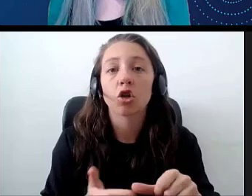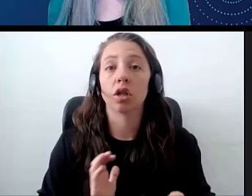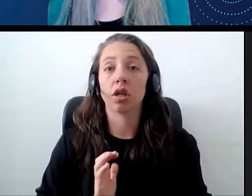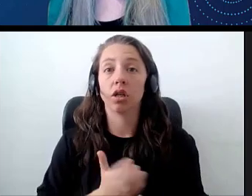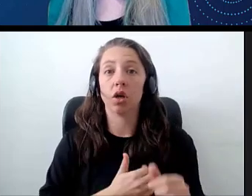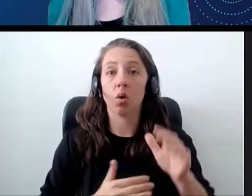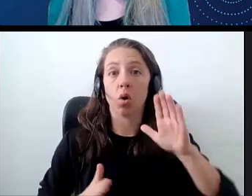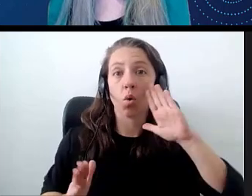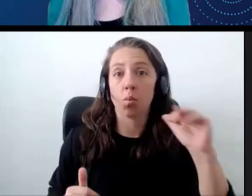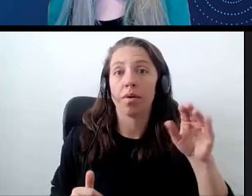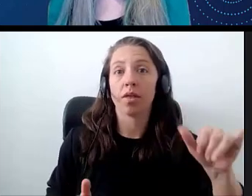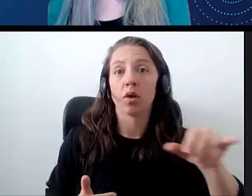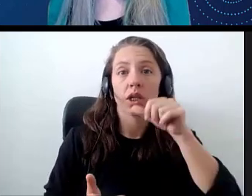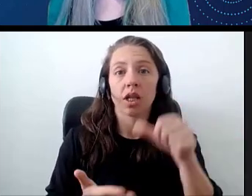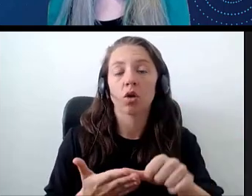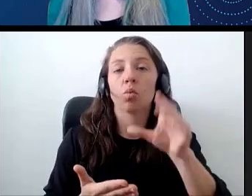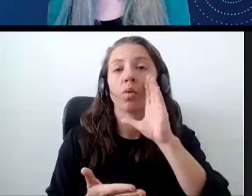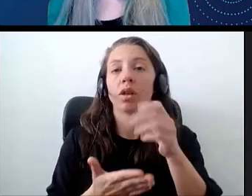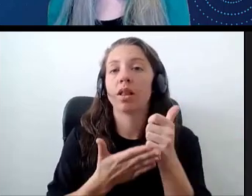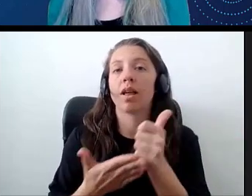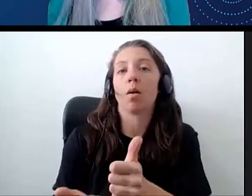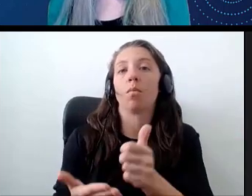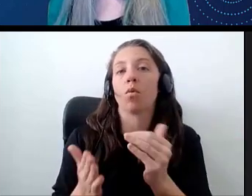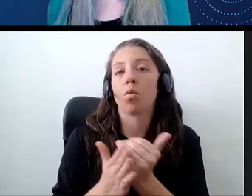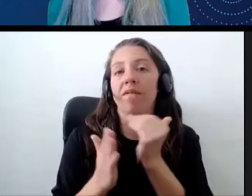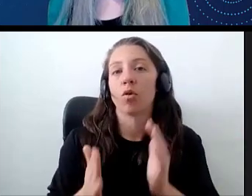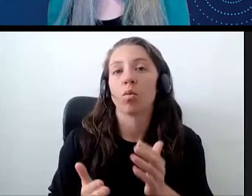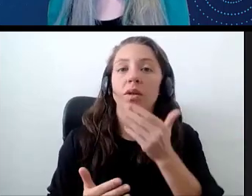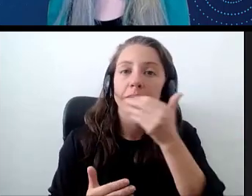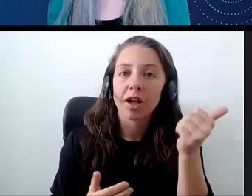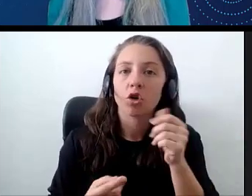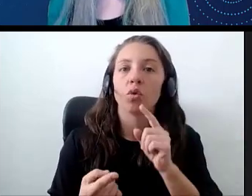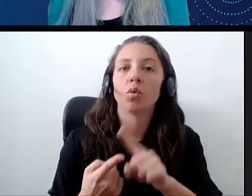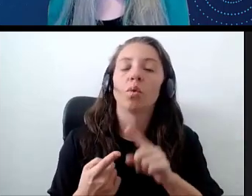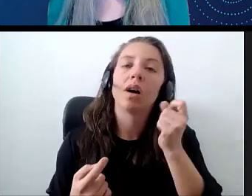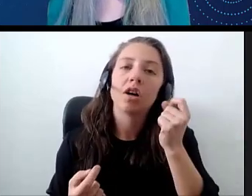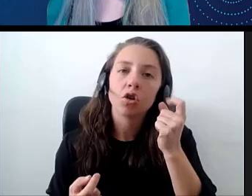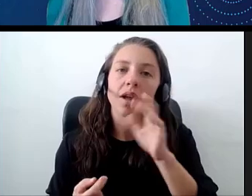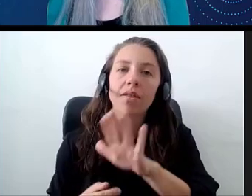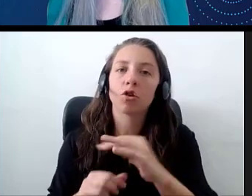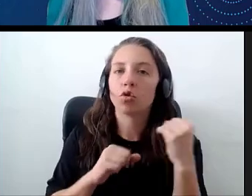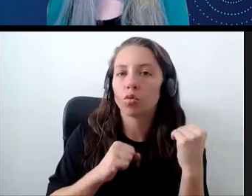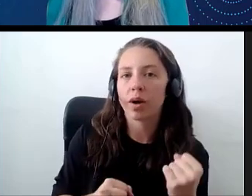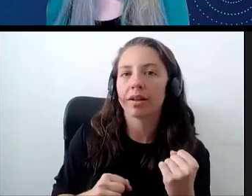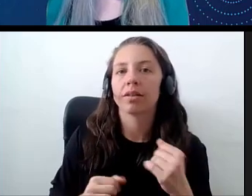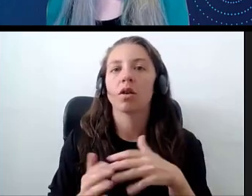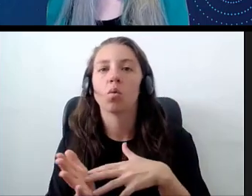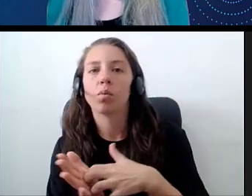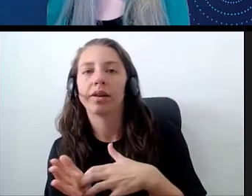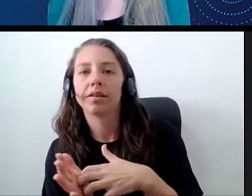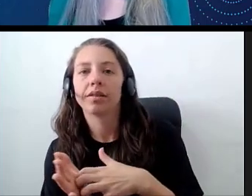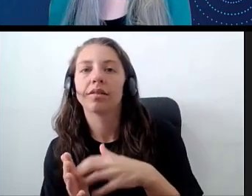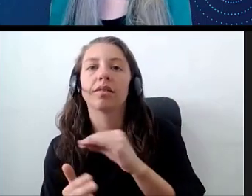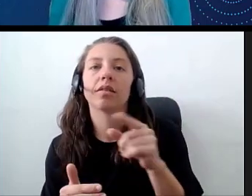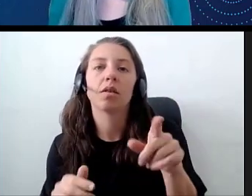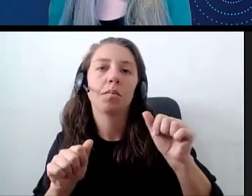will better assist reviewers in understanding the applicant's strengths and weaknesses and potential to pursue a productive career path in biomedical research.